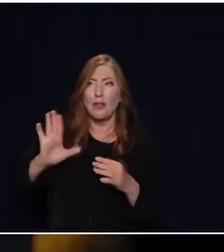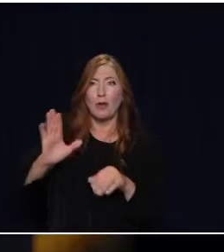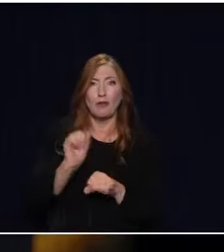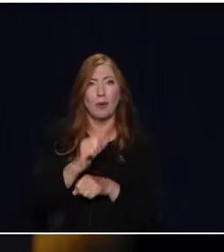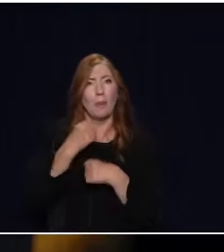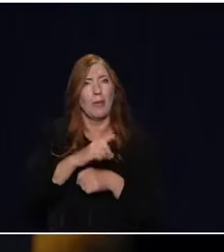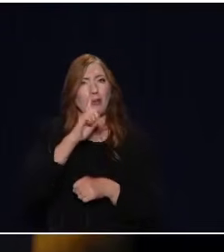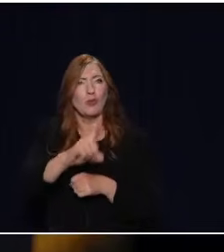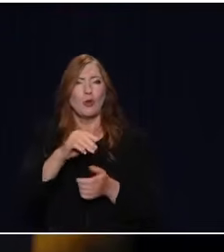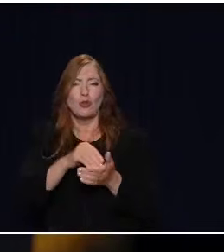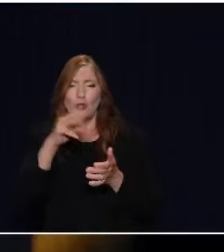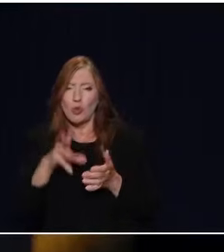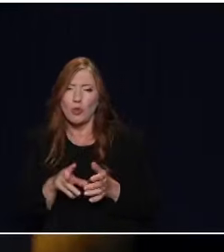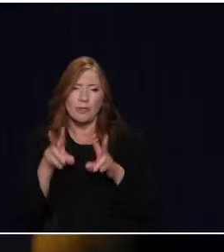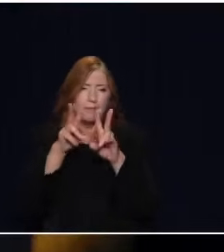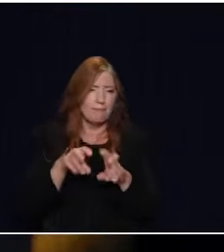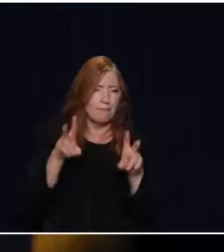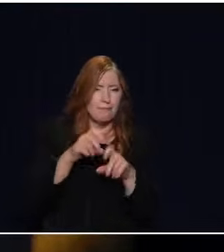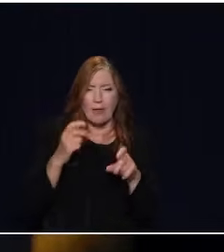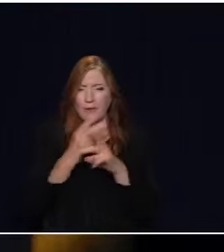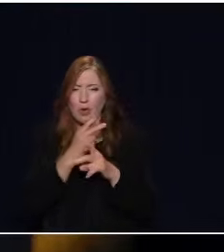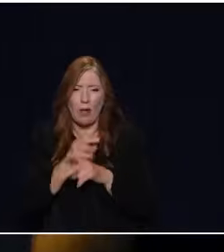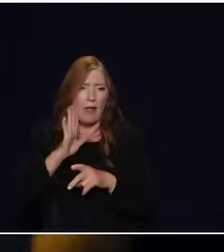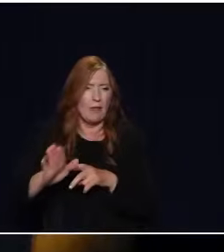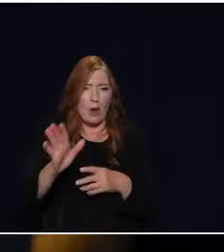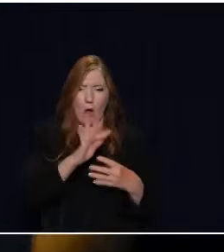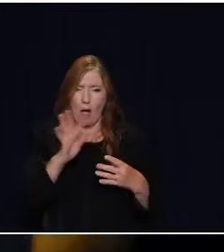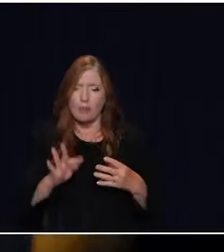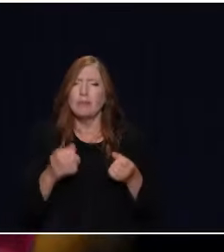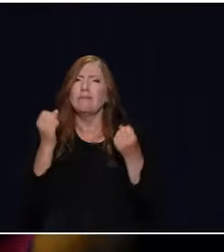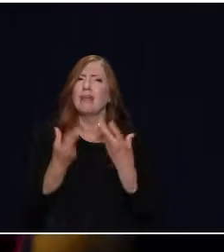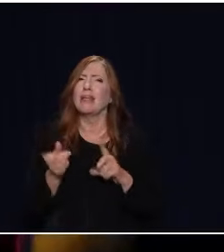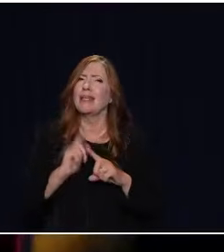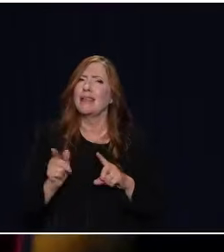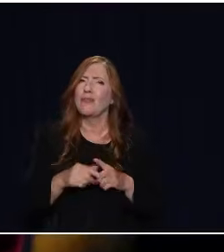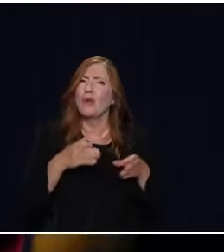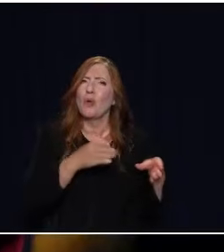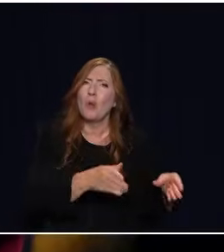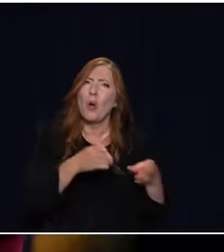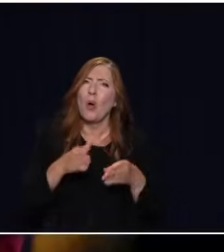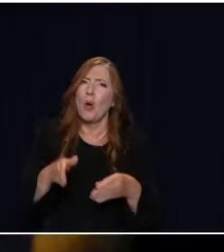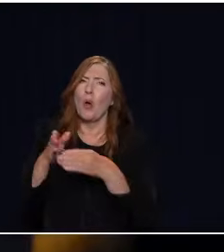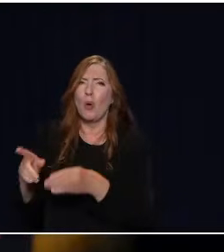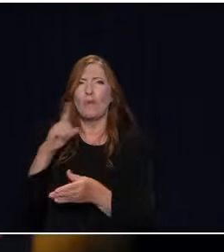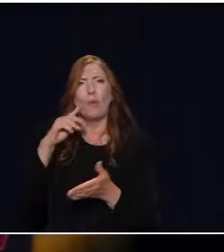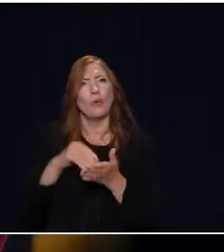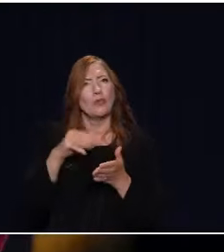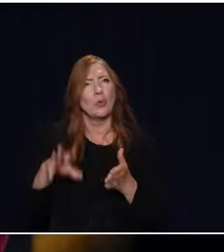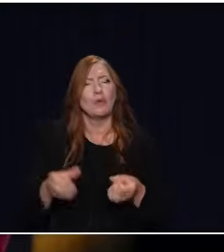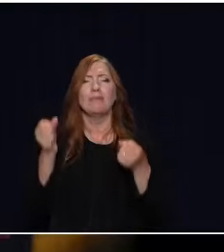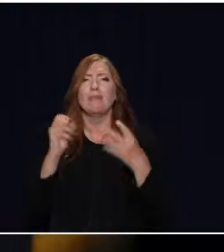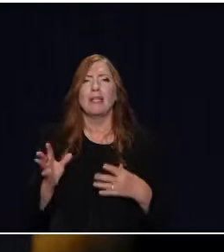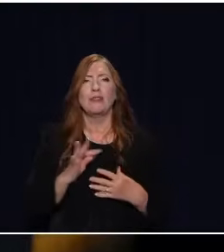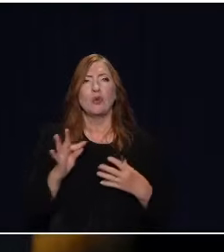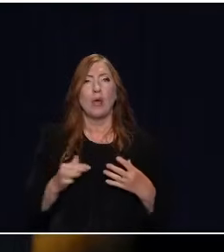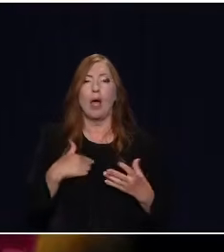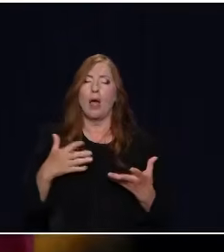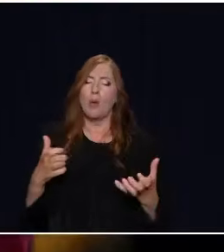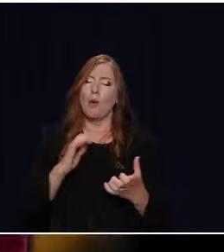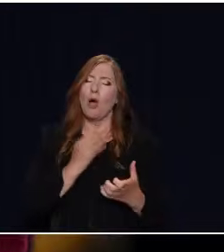IT IS THE JOB OF EDUCATORS TO MAKE SURE THAT STUDENTS KNOW